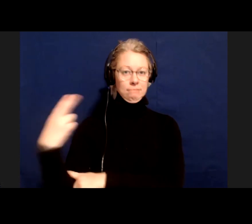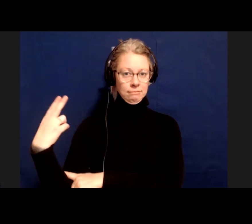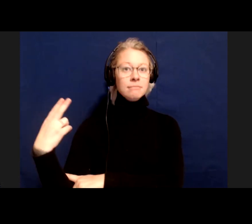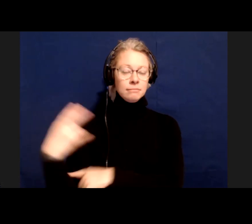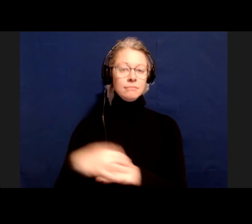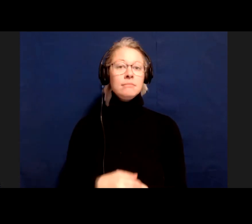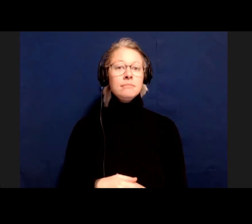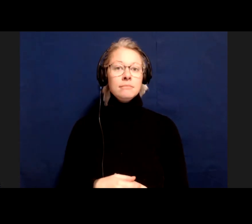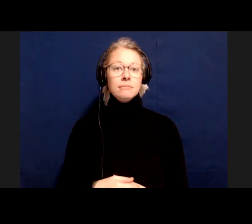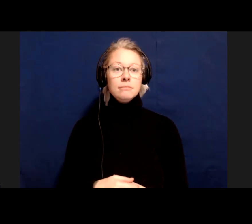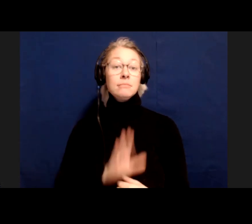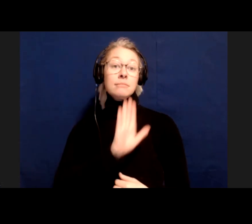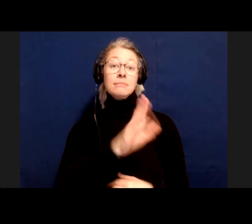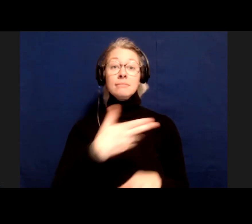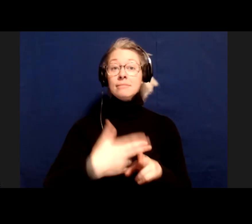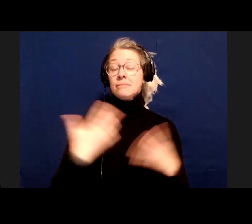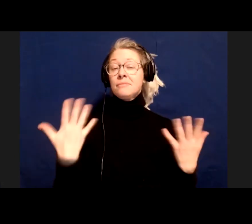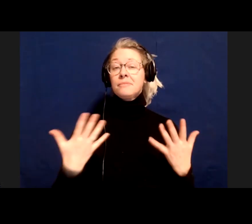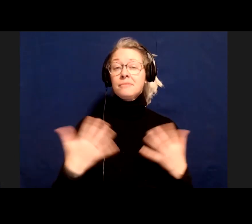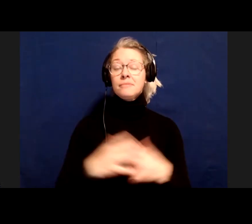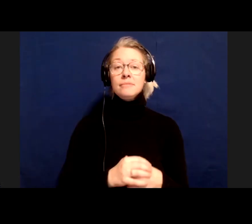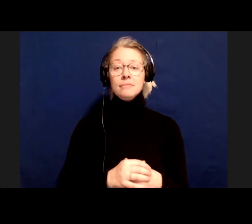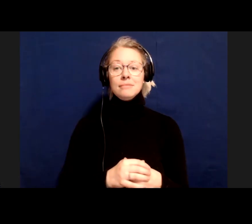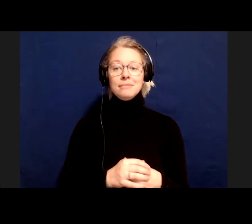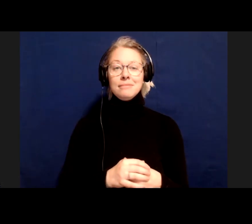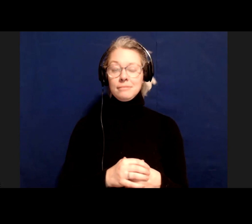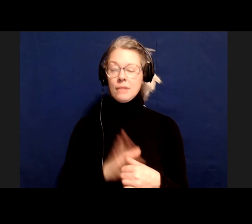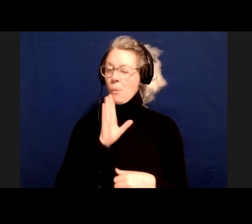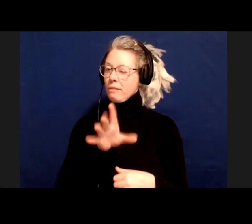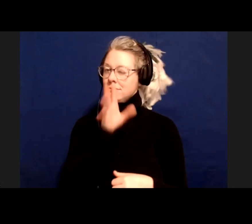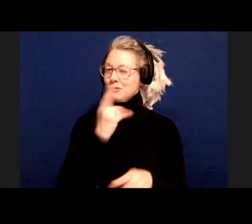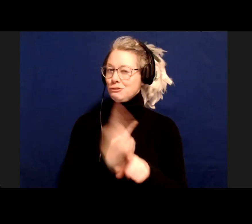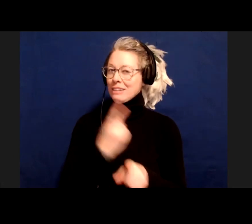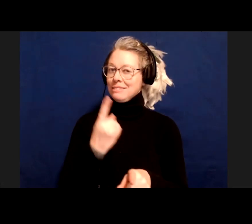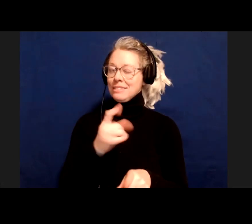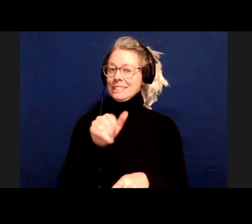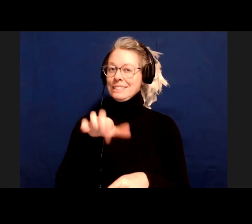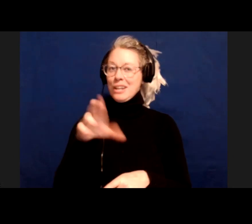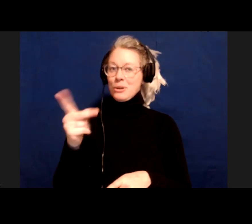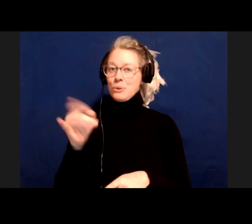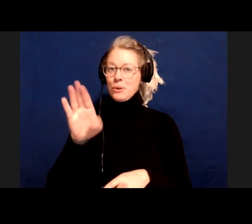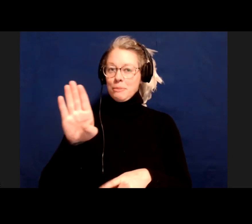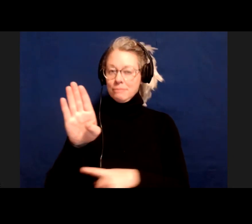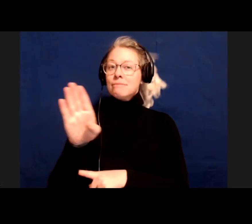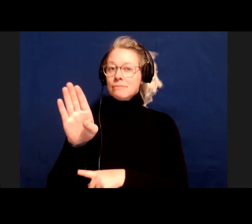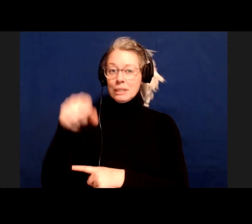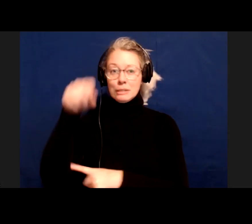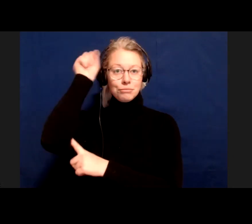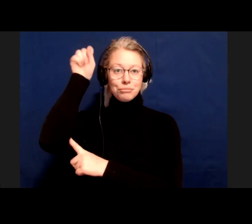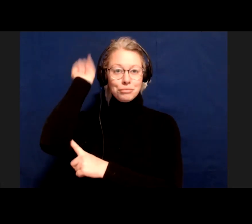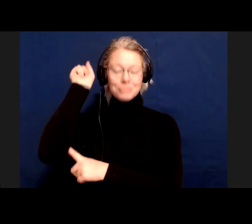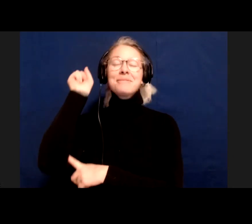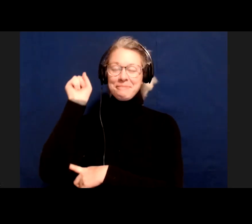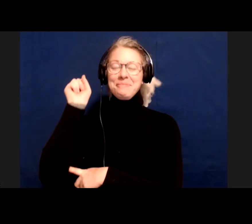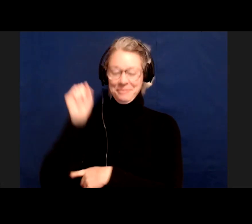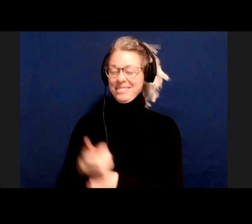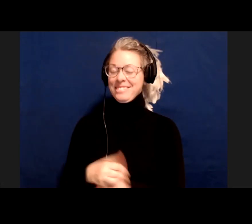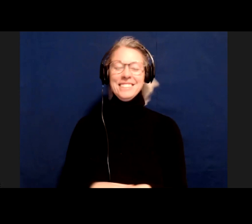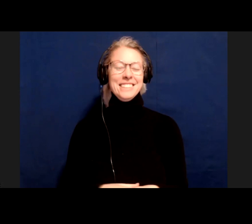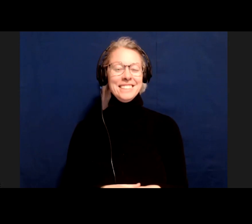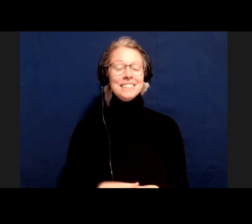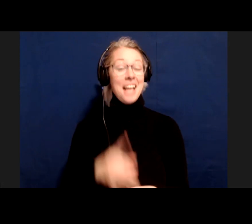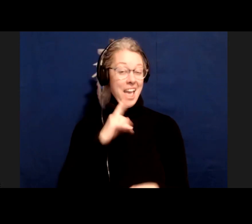And their name is, and I'm going to get this right, Sair Korb, I'm going to practice that.